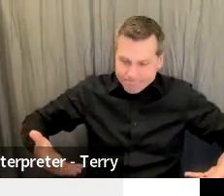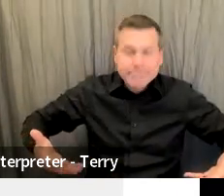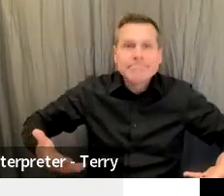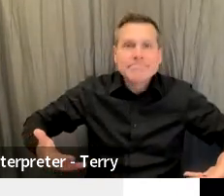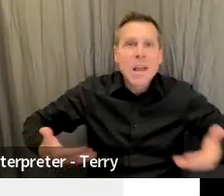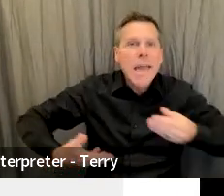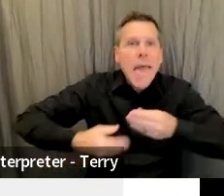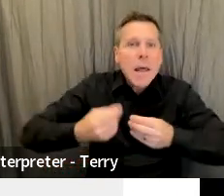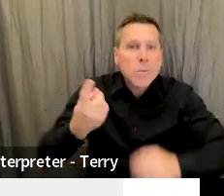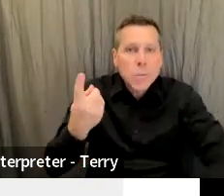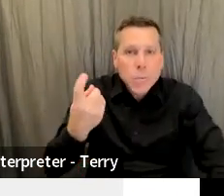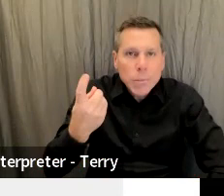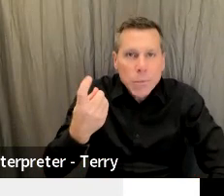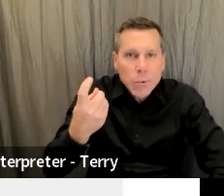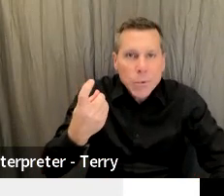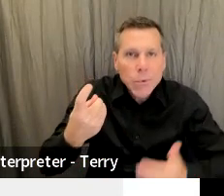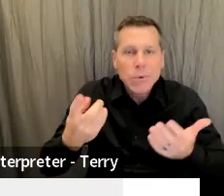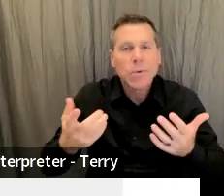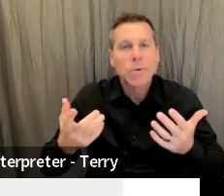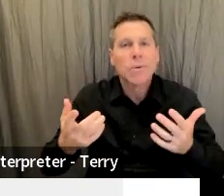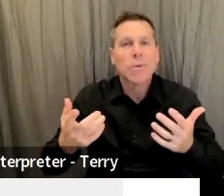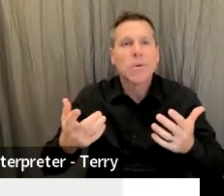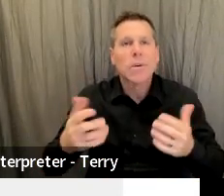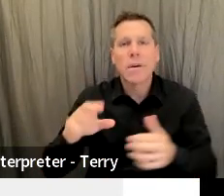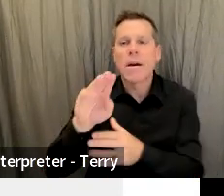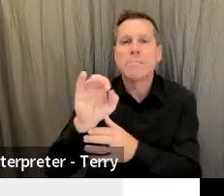which is a model of a student orientation